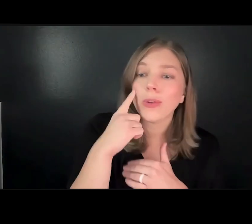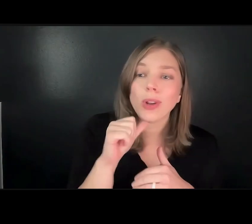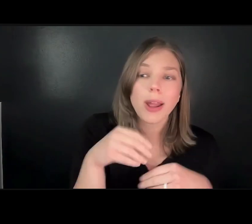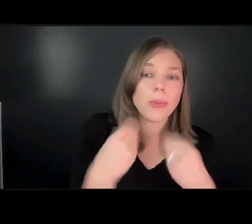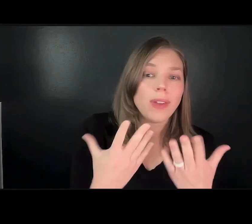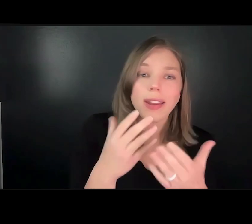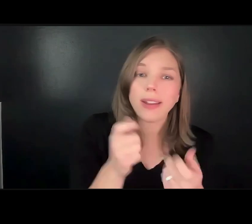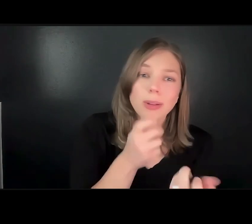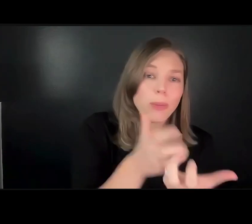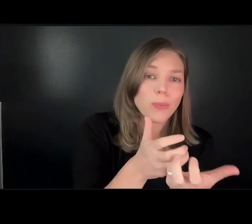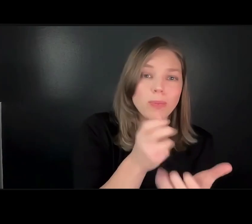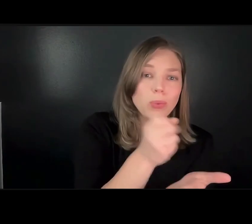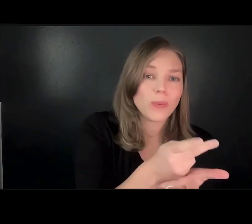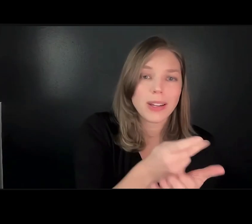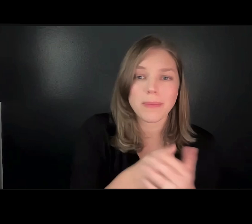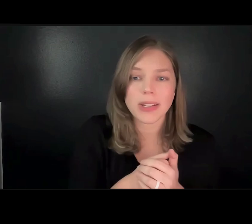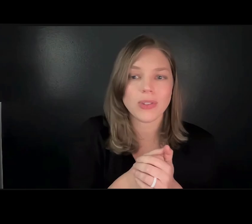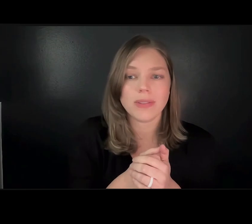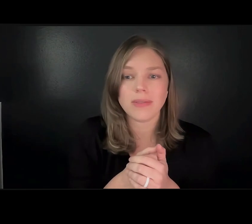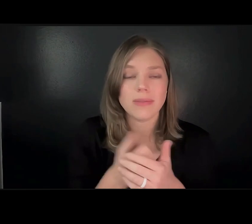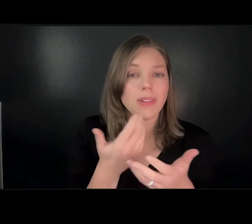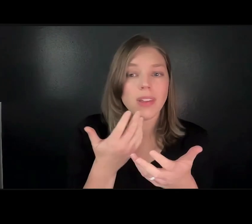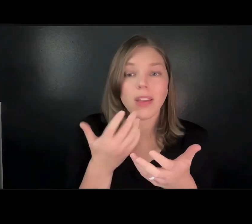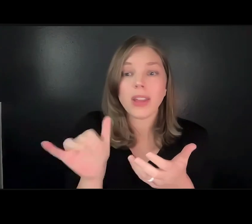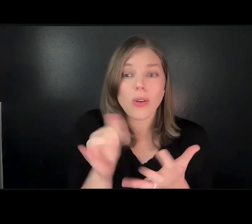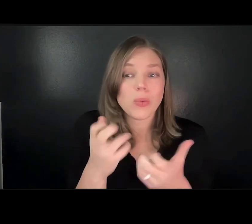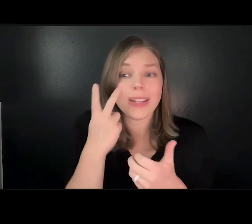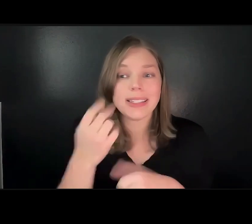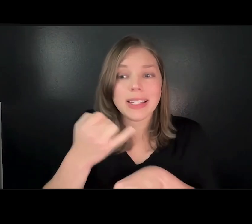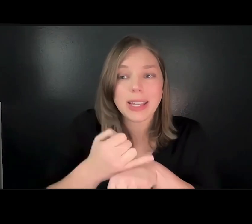accountable for not providing approved accommodations.